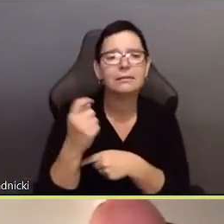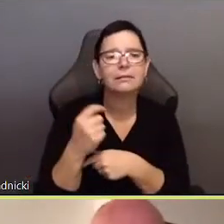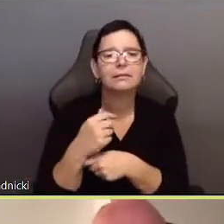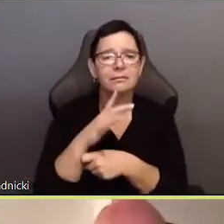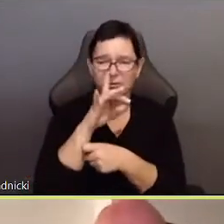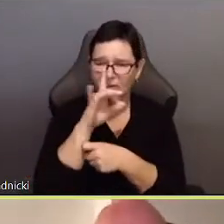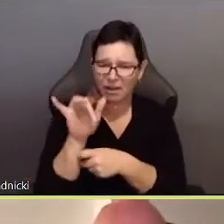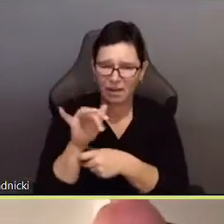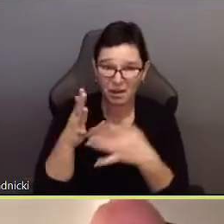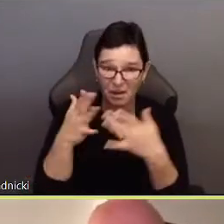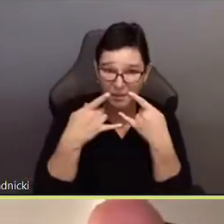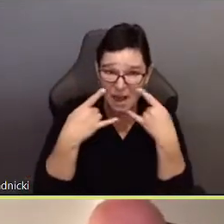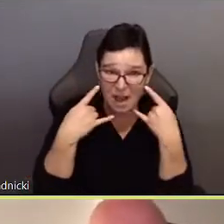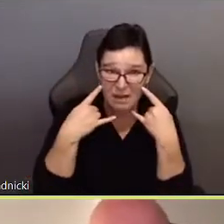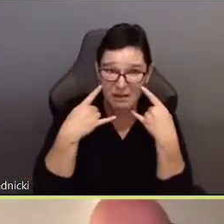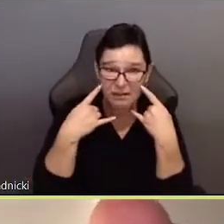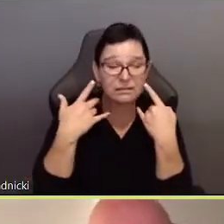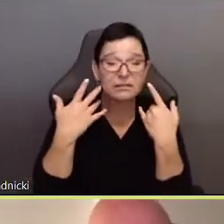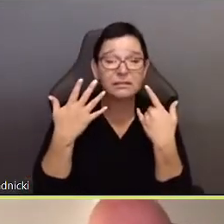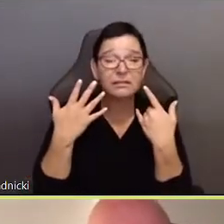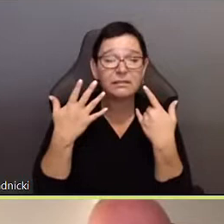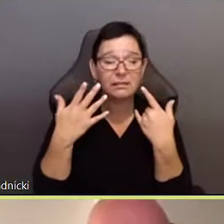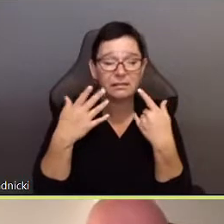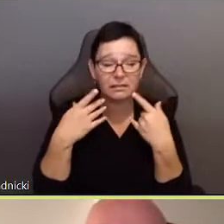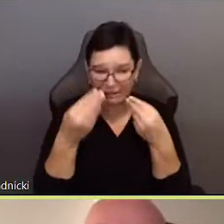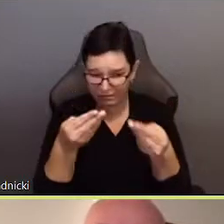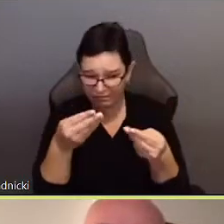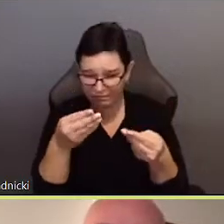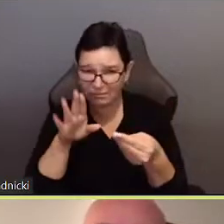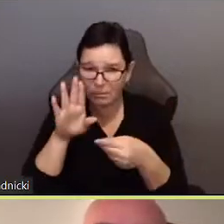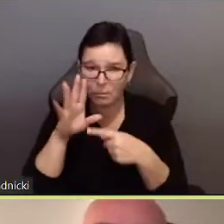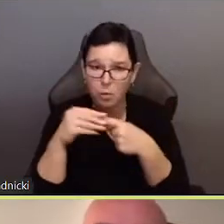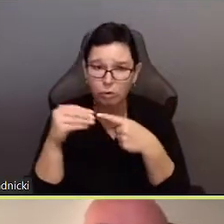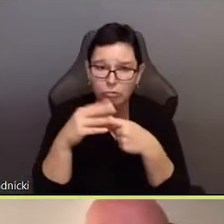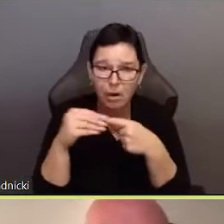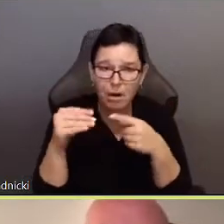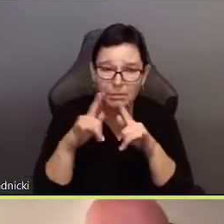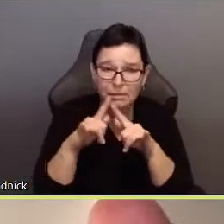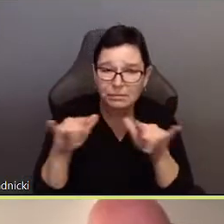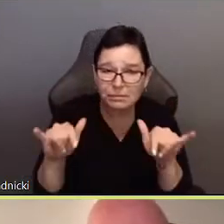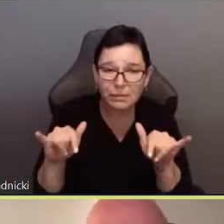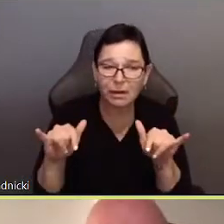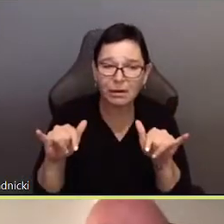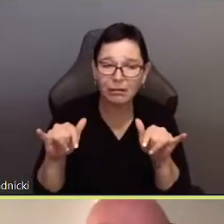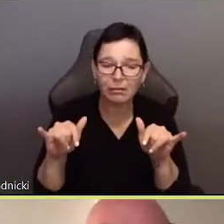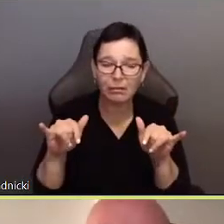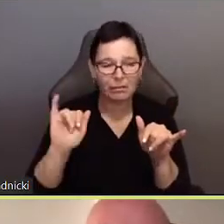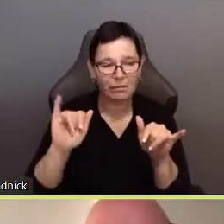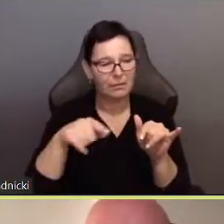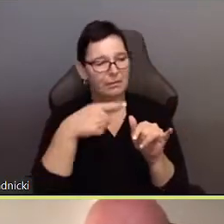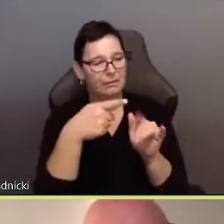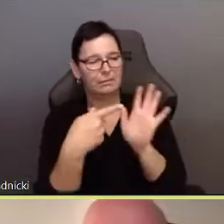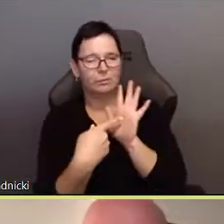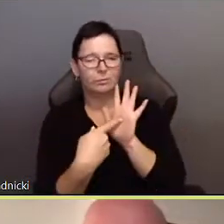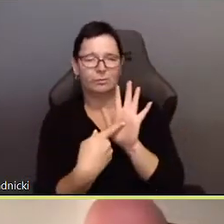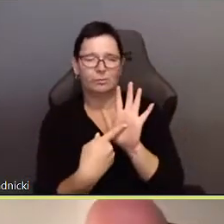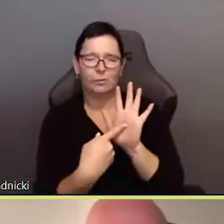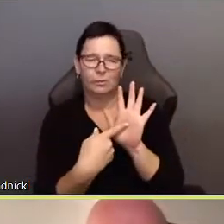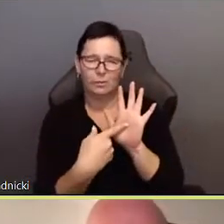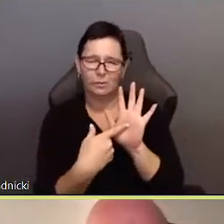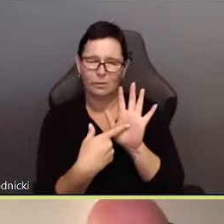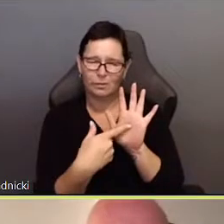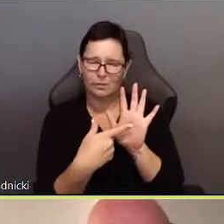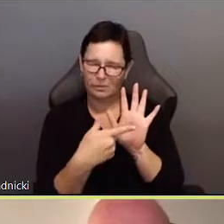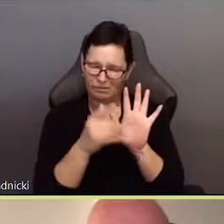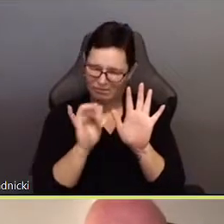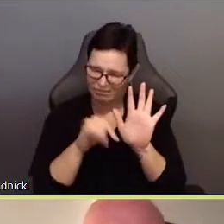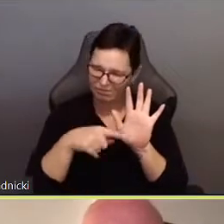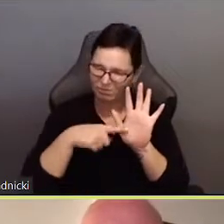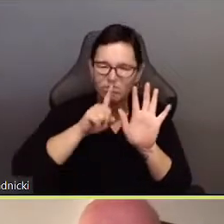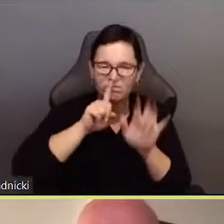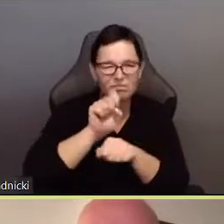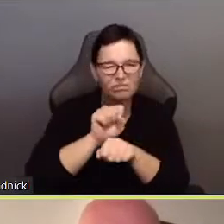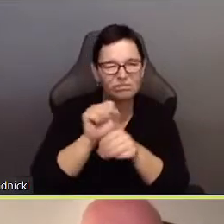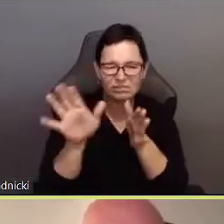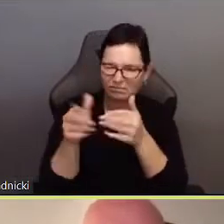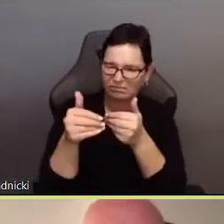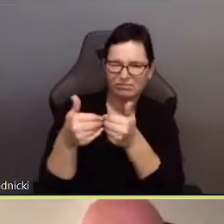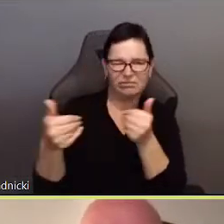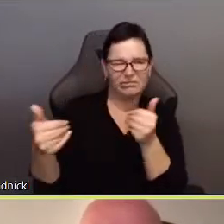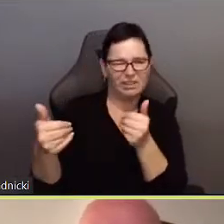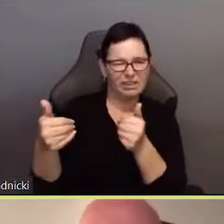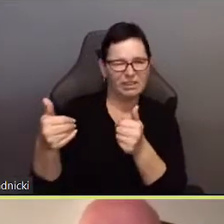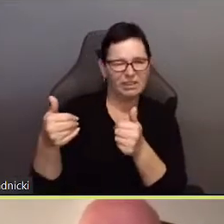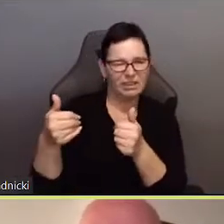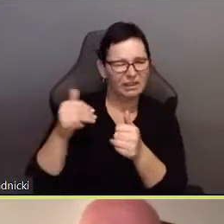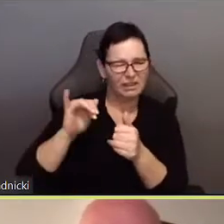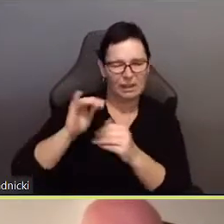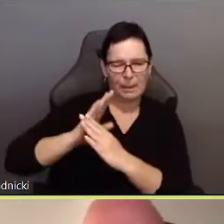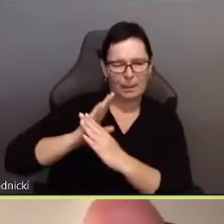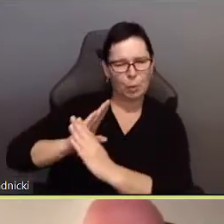But also in empty indoor spaces as evident in Sameshima’s photographs where there is portioning between bodies.